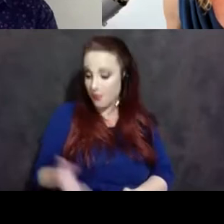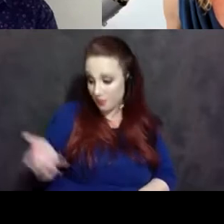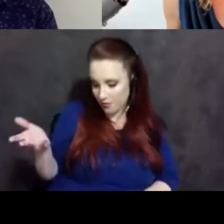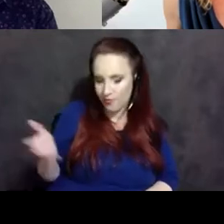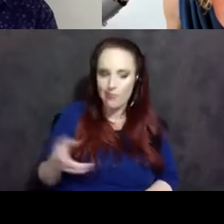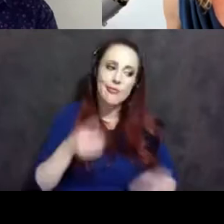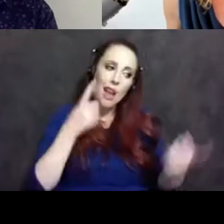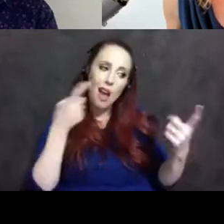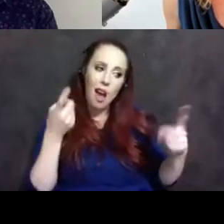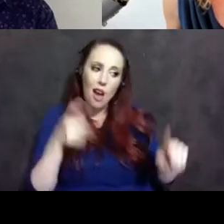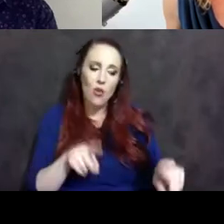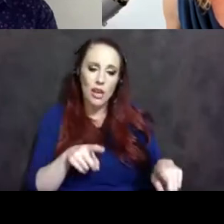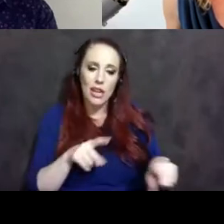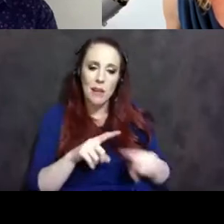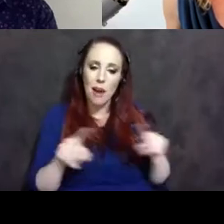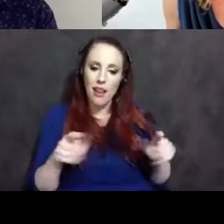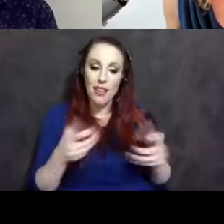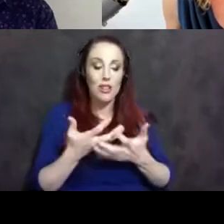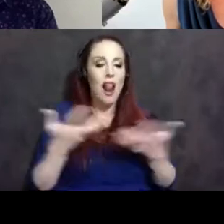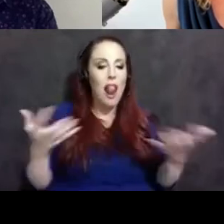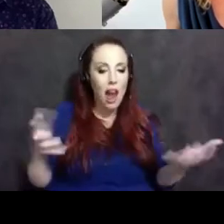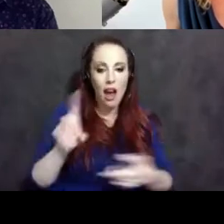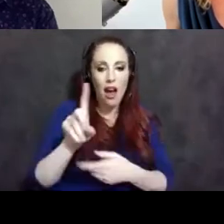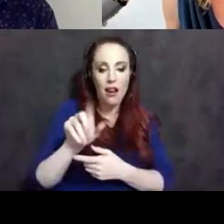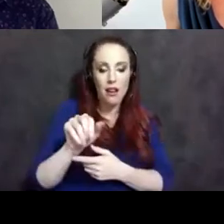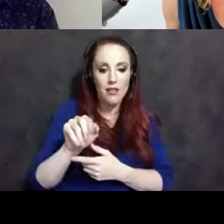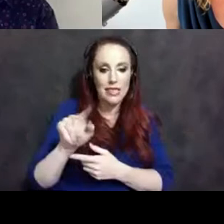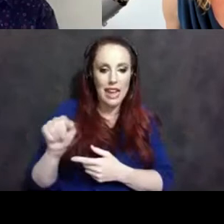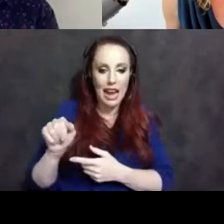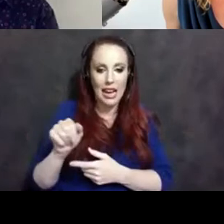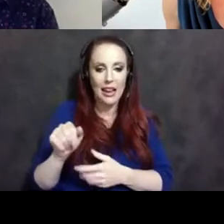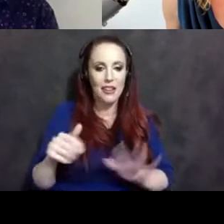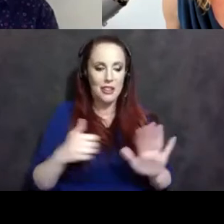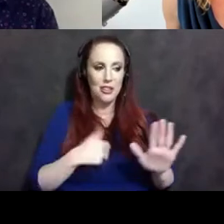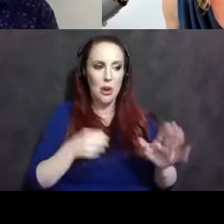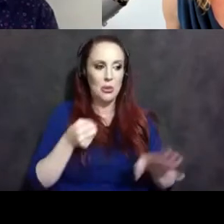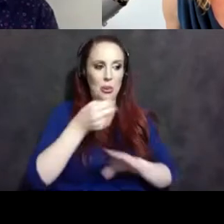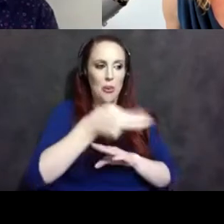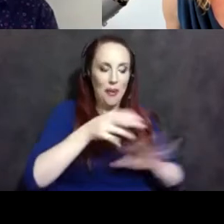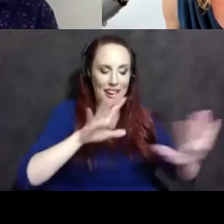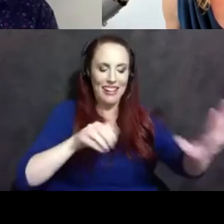I agree with you, Madelena, but there's a lot of data, acts of enthusiastic habit.